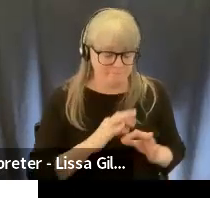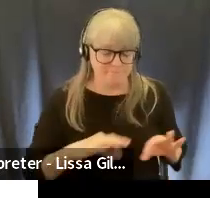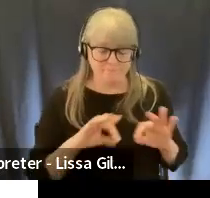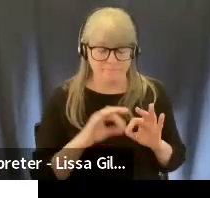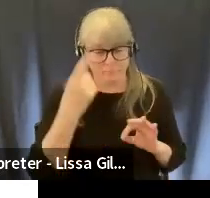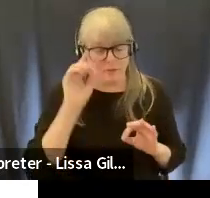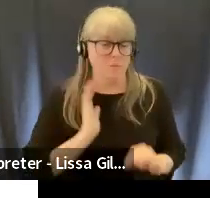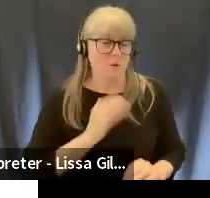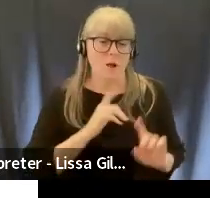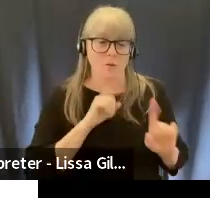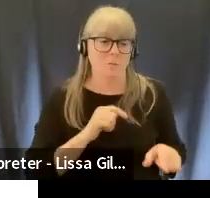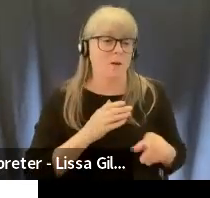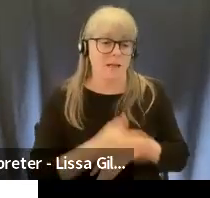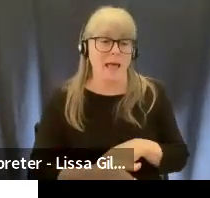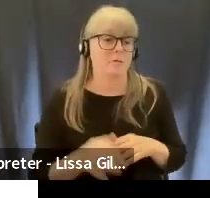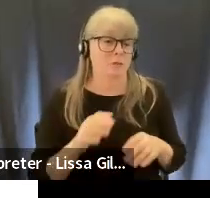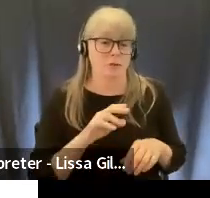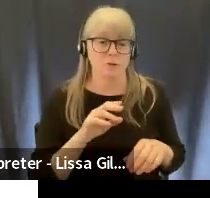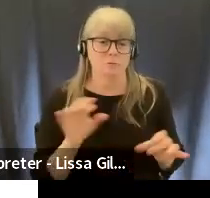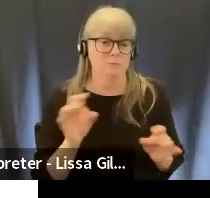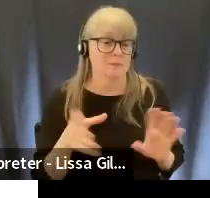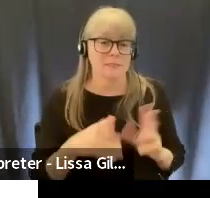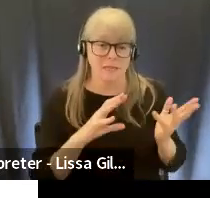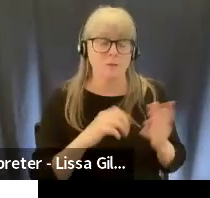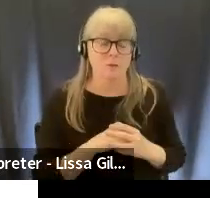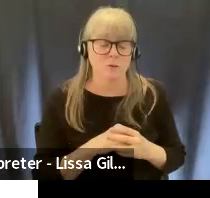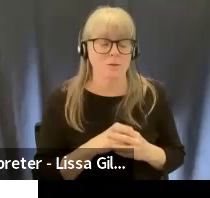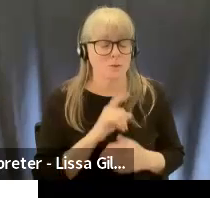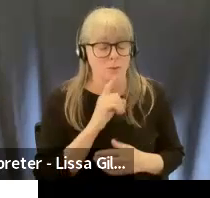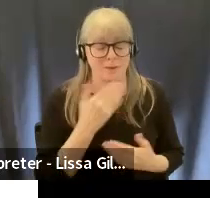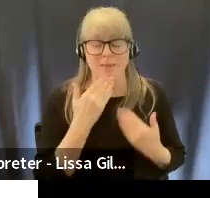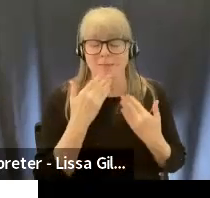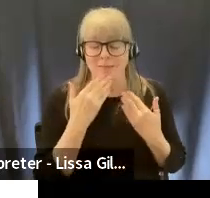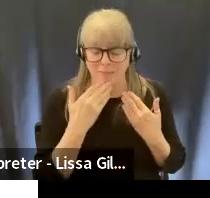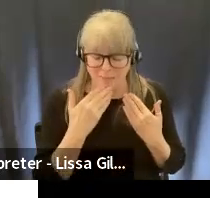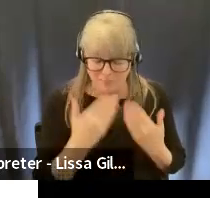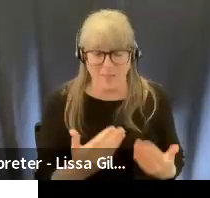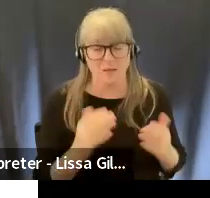They, or just so essential to our response after disasters.